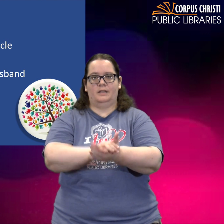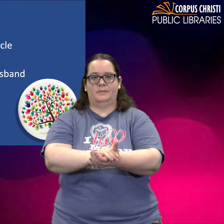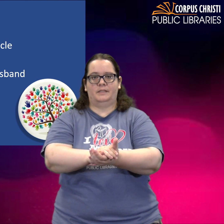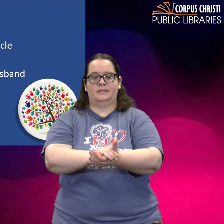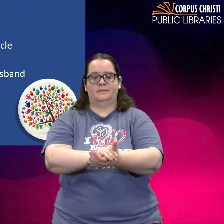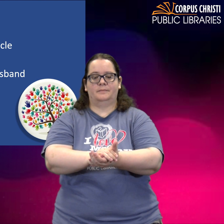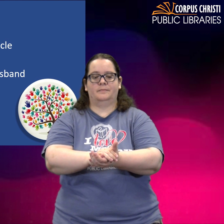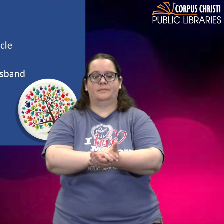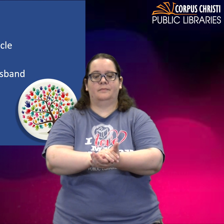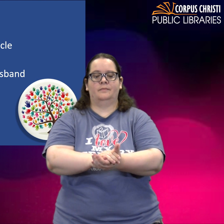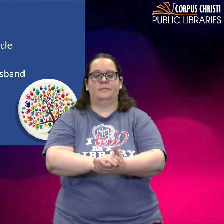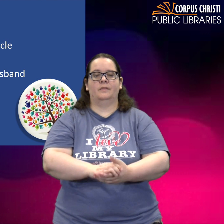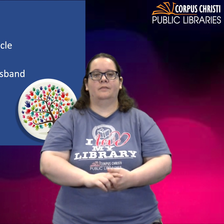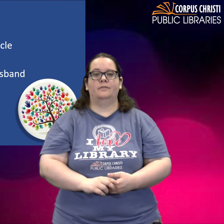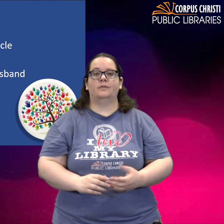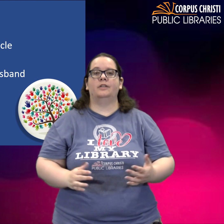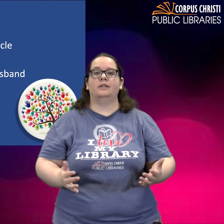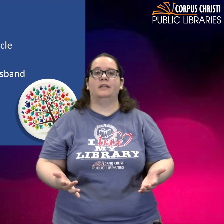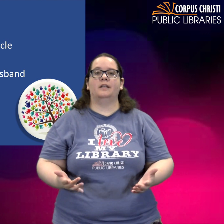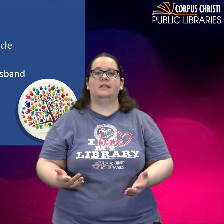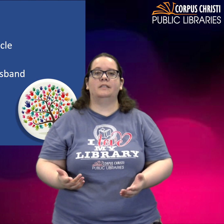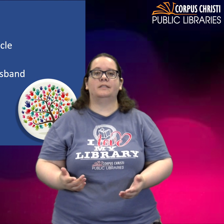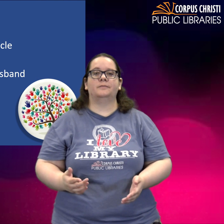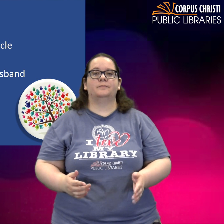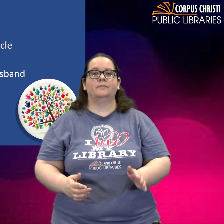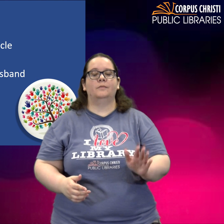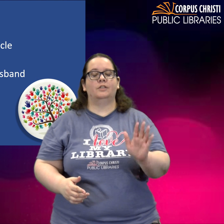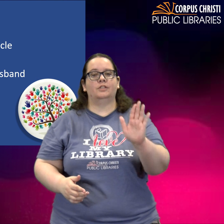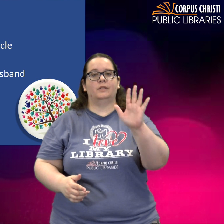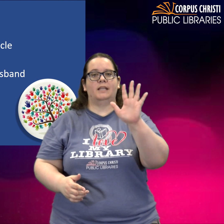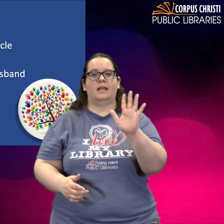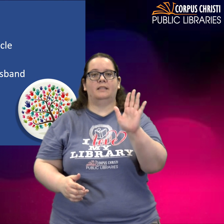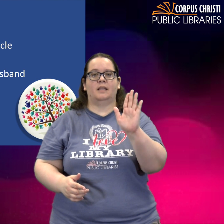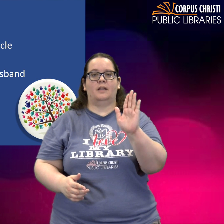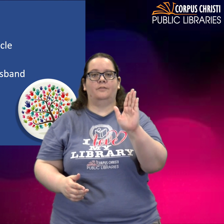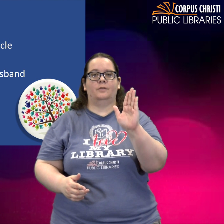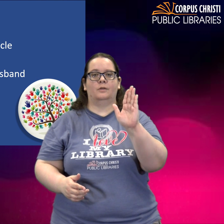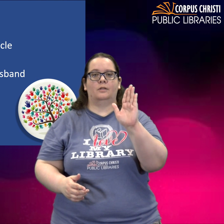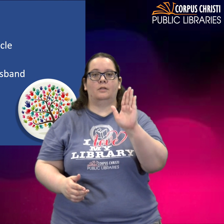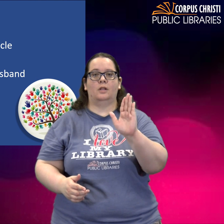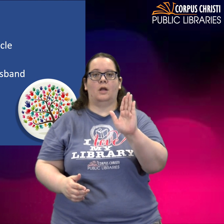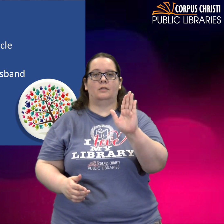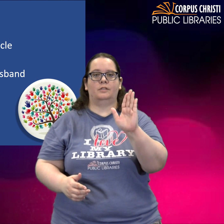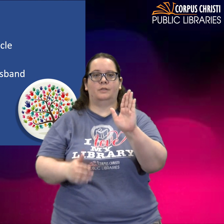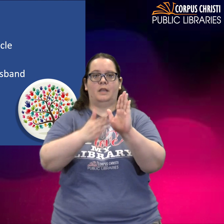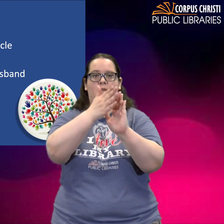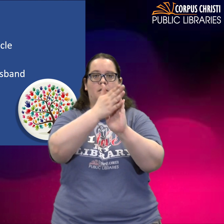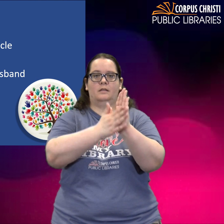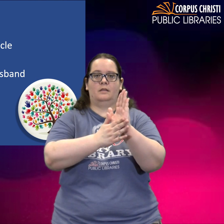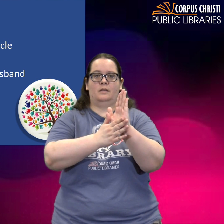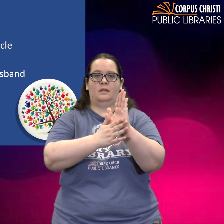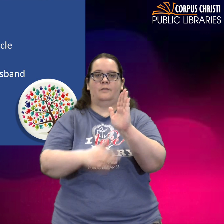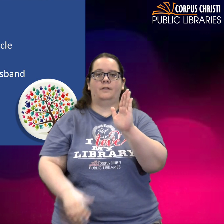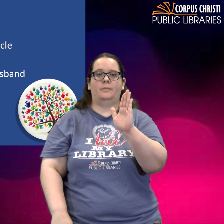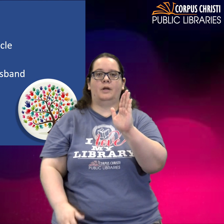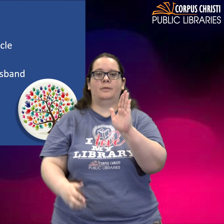husband. For your in-laws, you're just going to add the sign for law. So take a flat palm